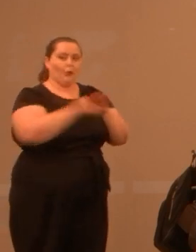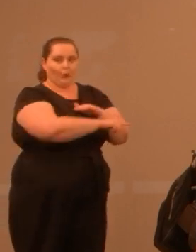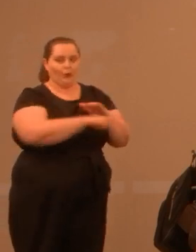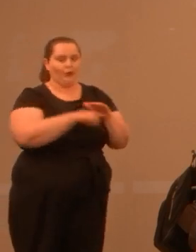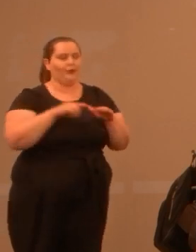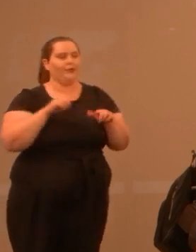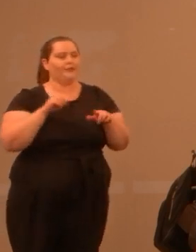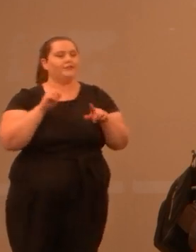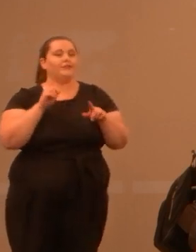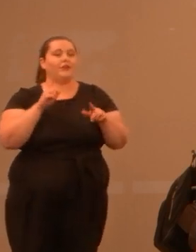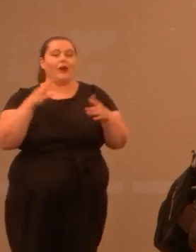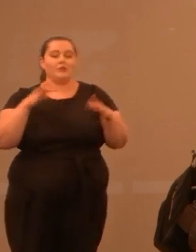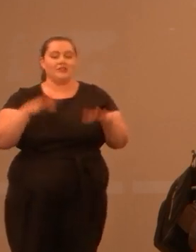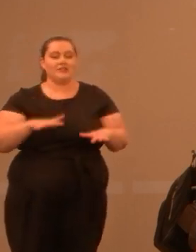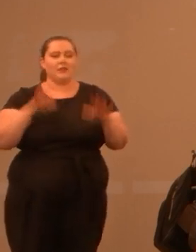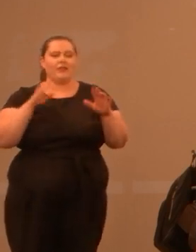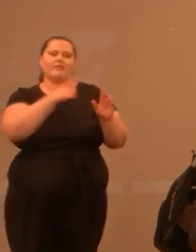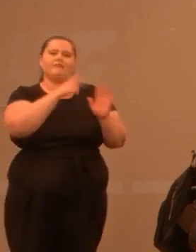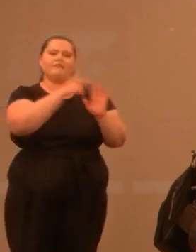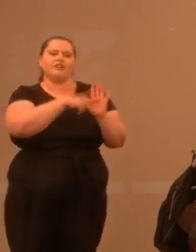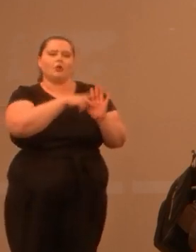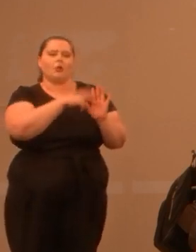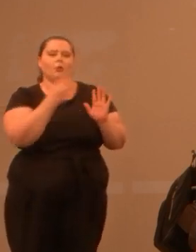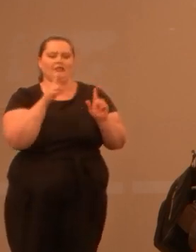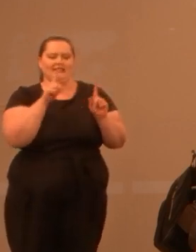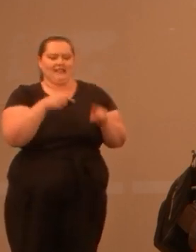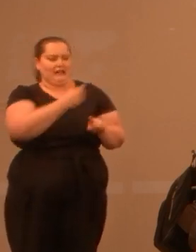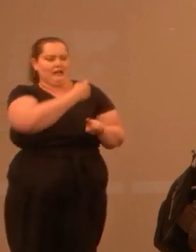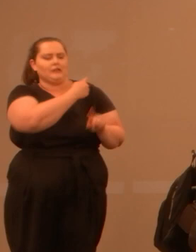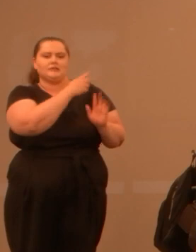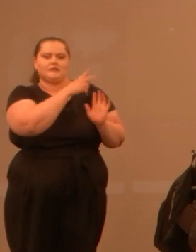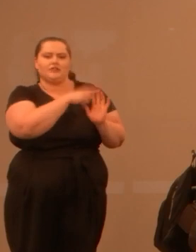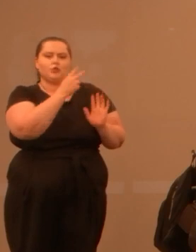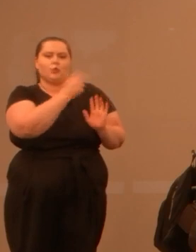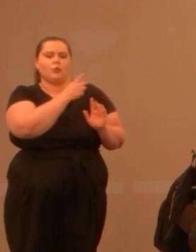really inspired by that video that we saw at the beginning and the comment at the